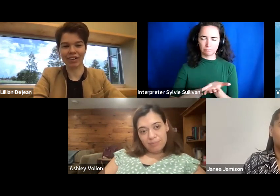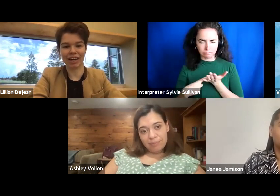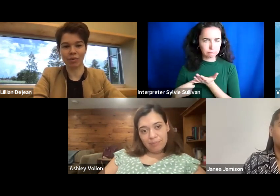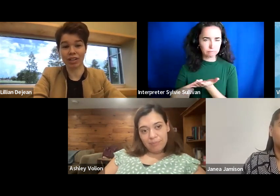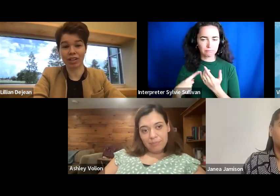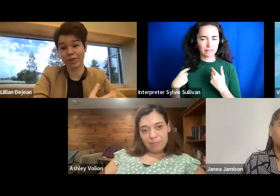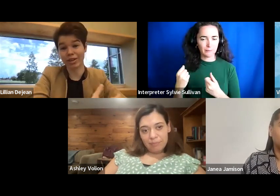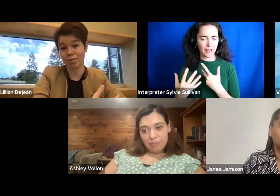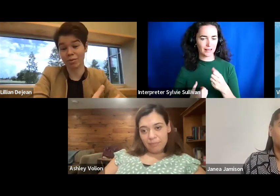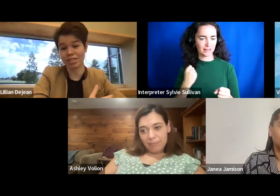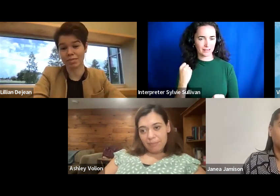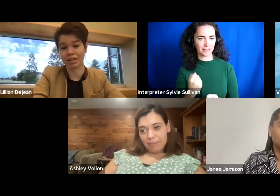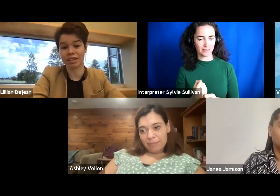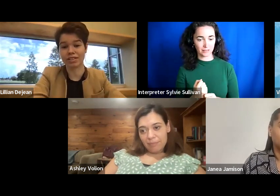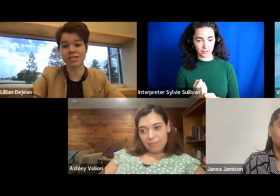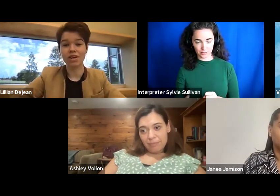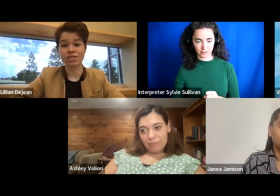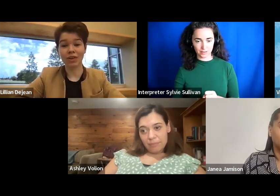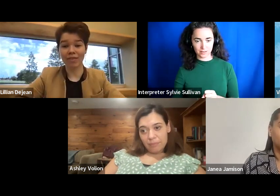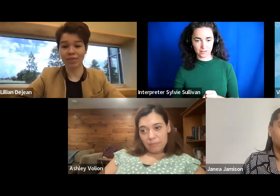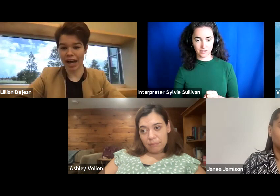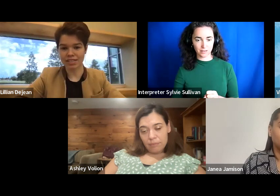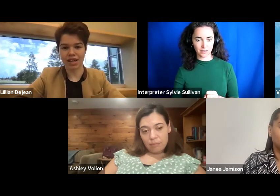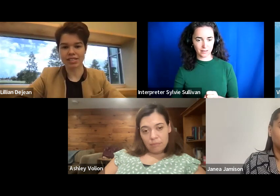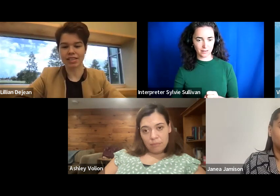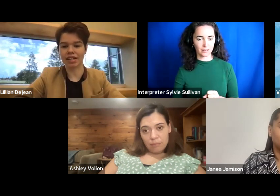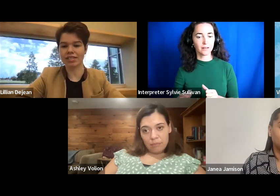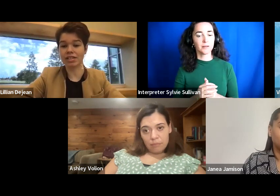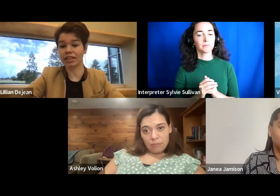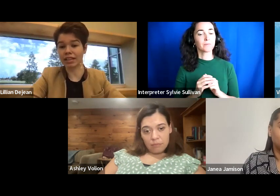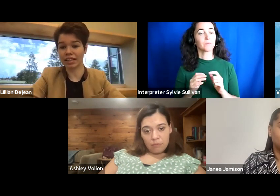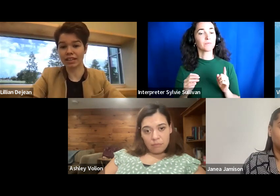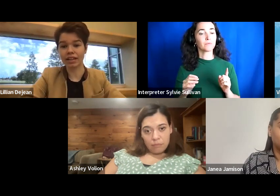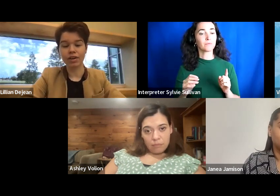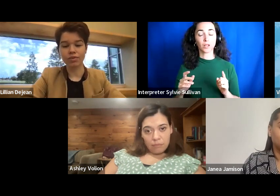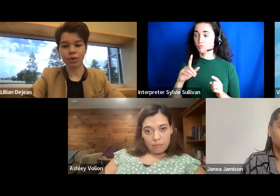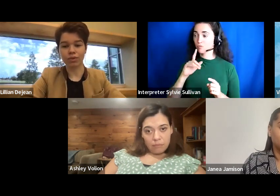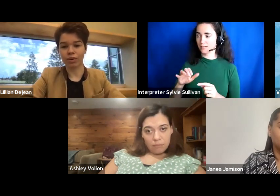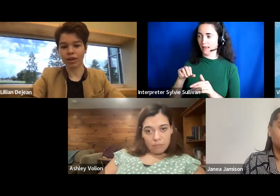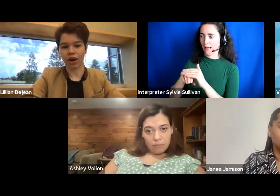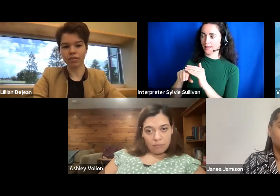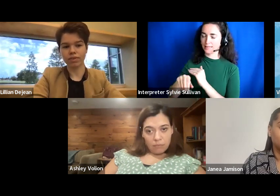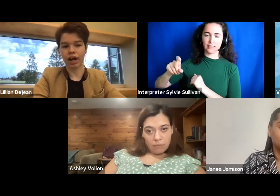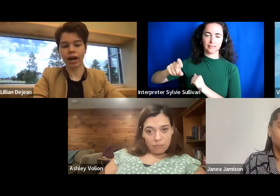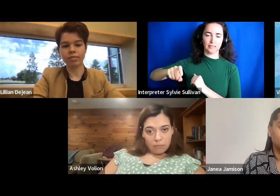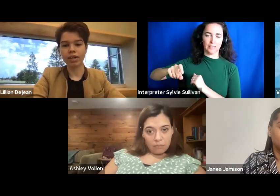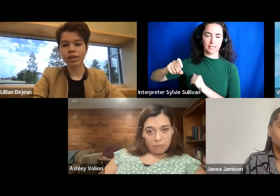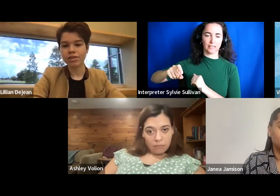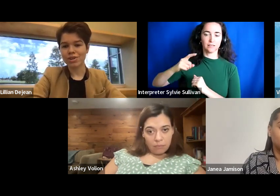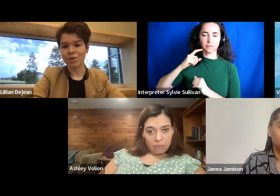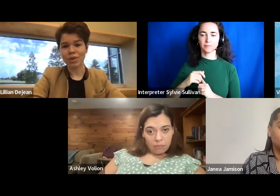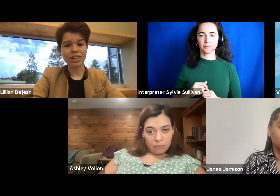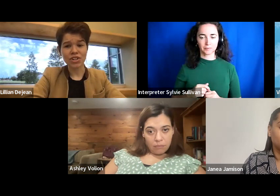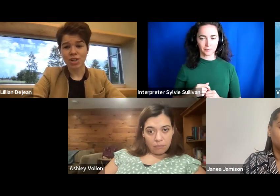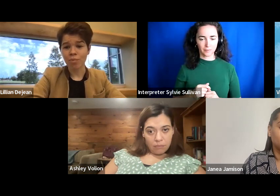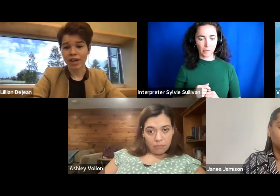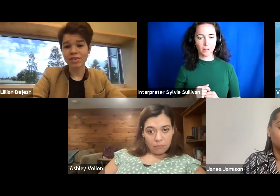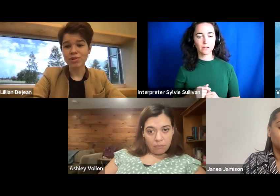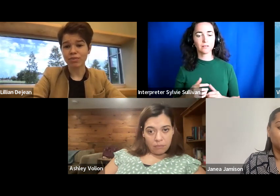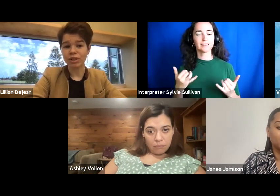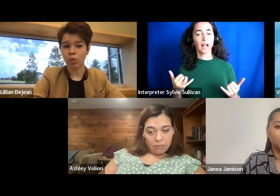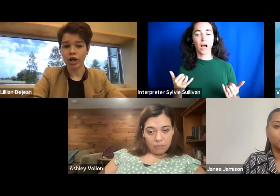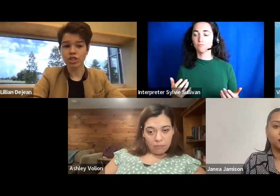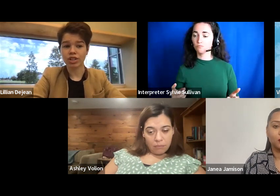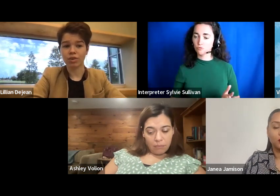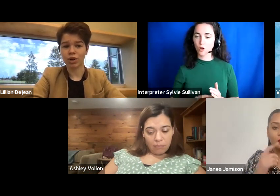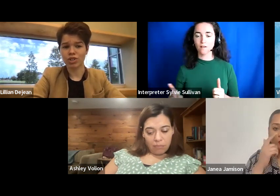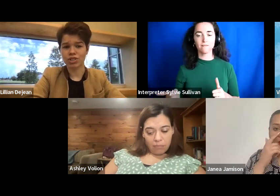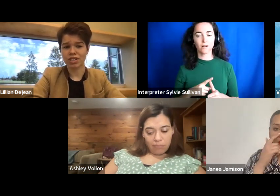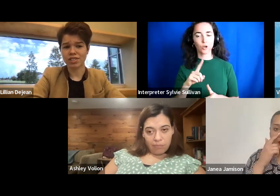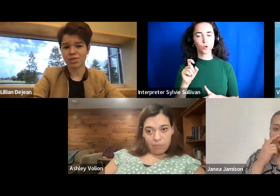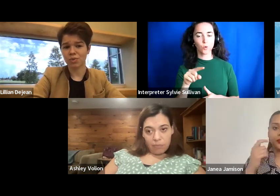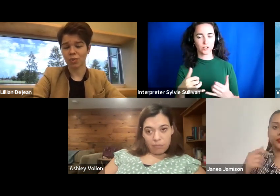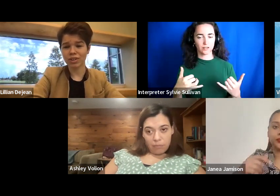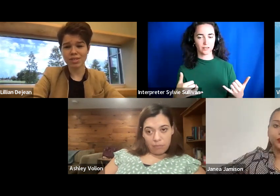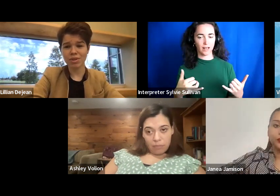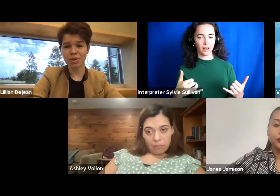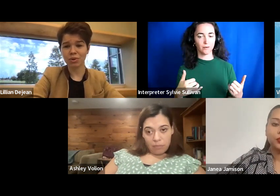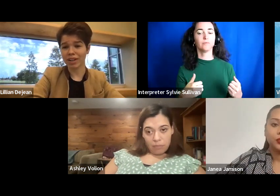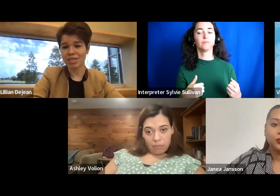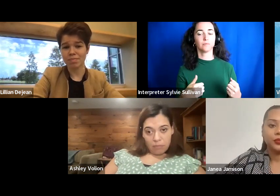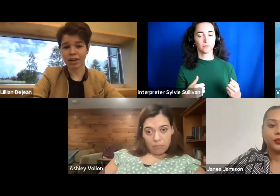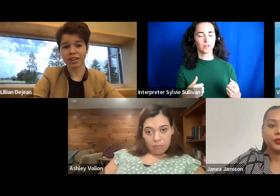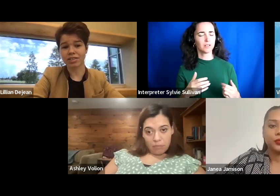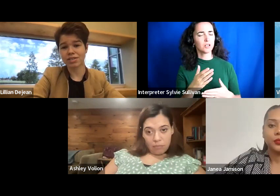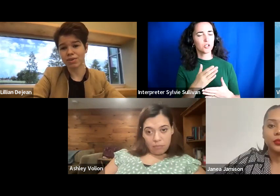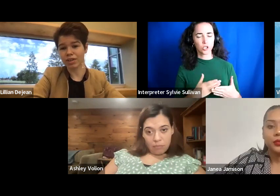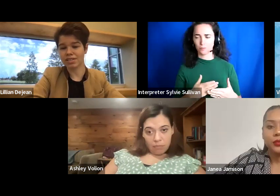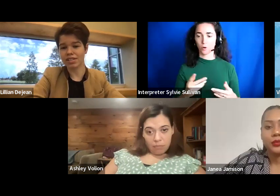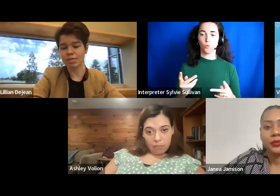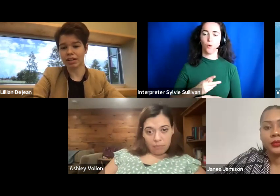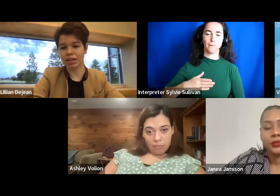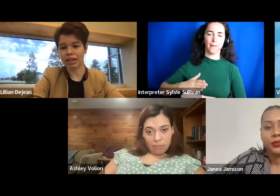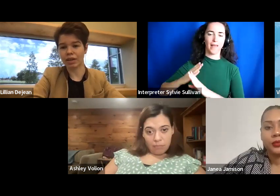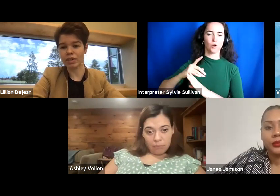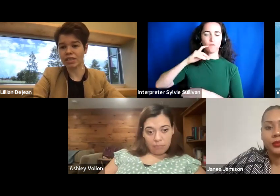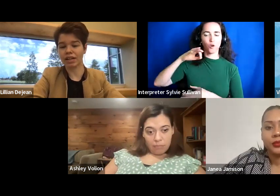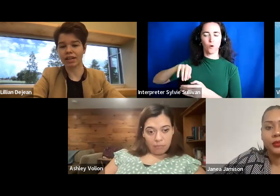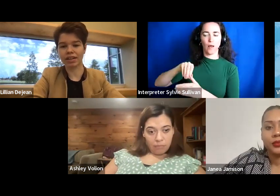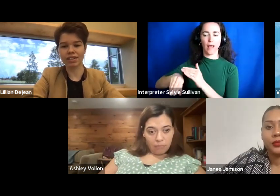Now they necessarily need for voting all of the time. so we can just jump right into our first question, which is, what are some of the greatest barriers to voting accessibility in Louisiana?